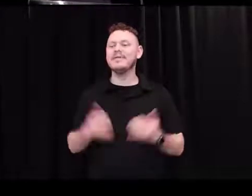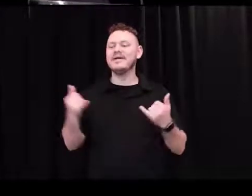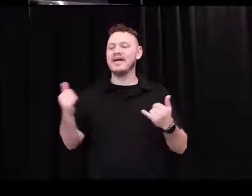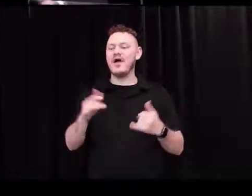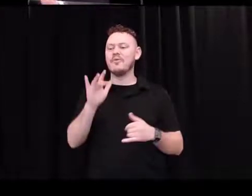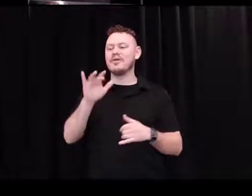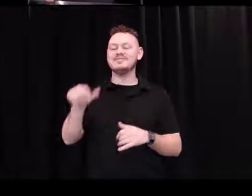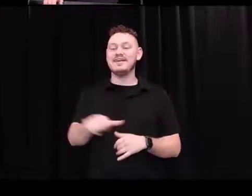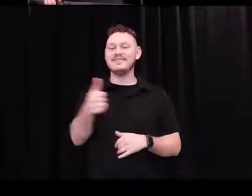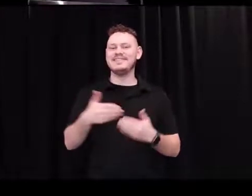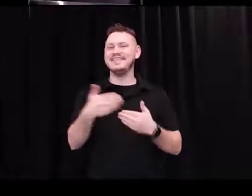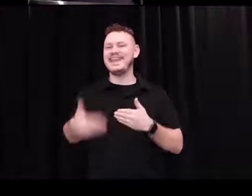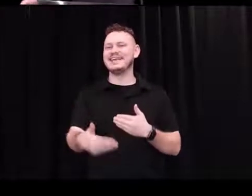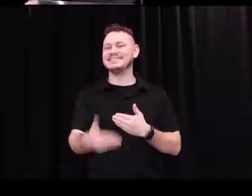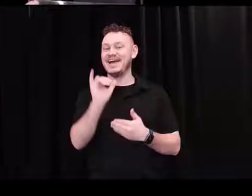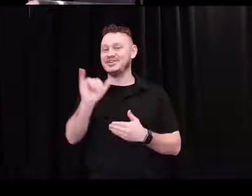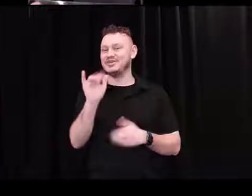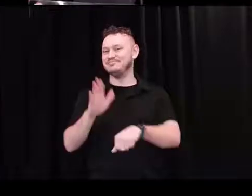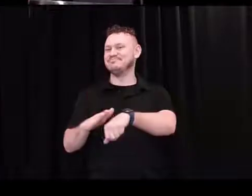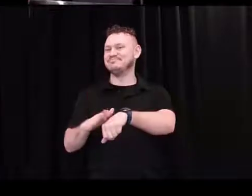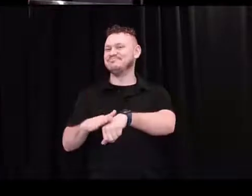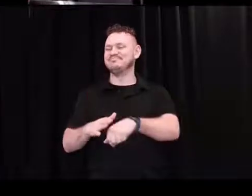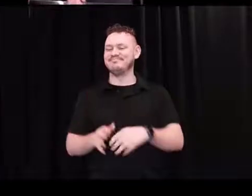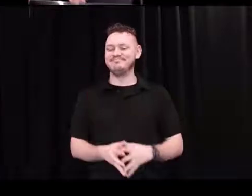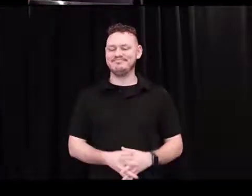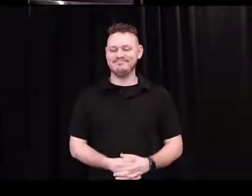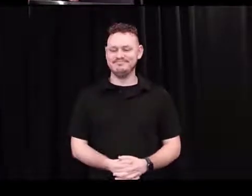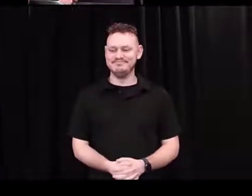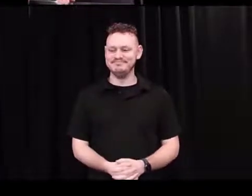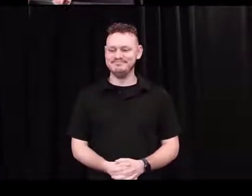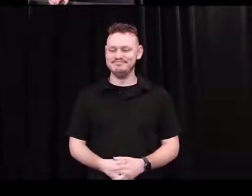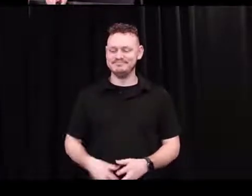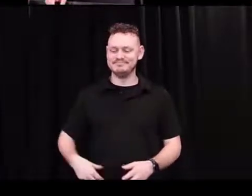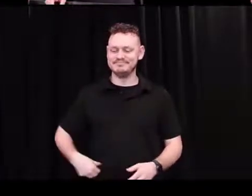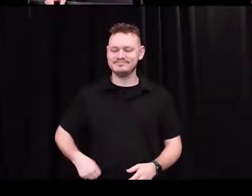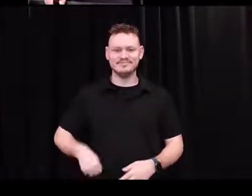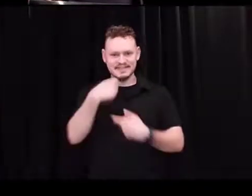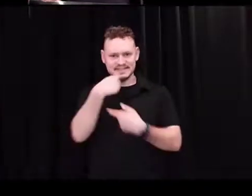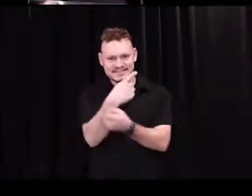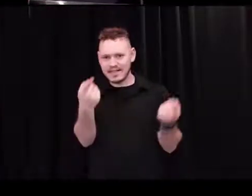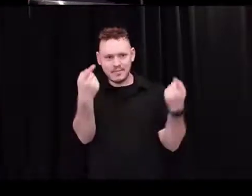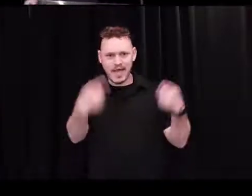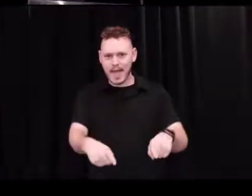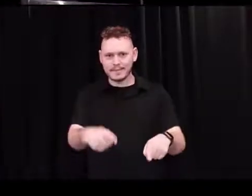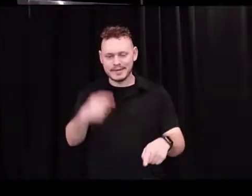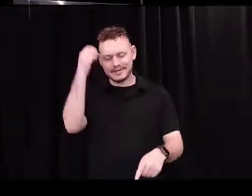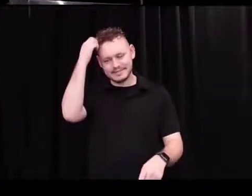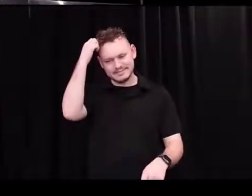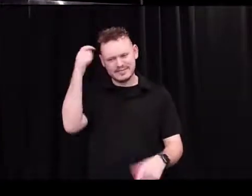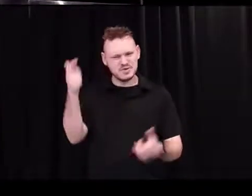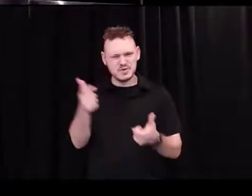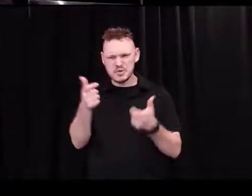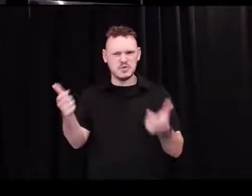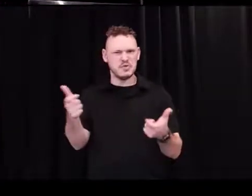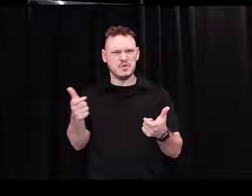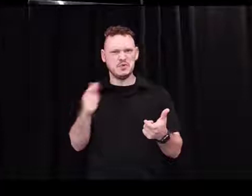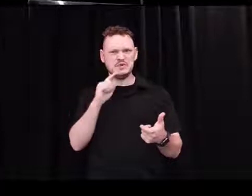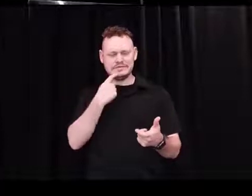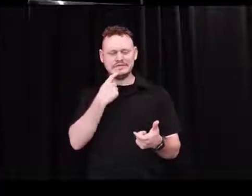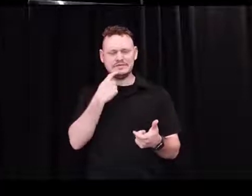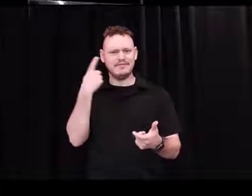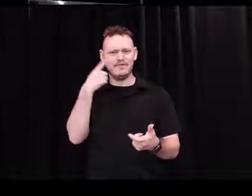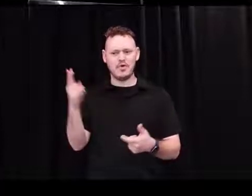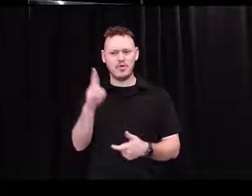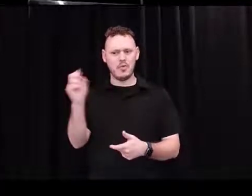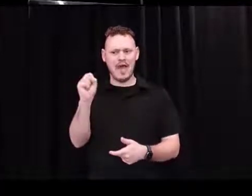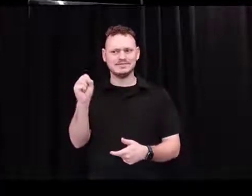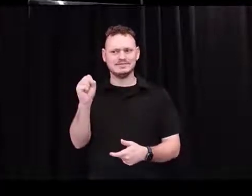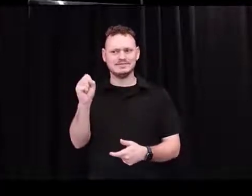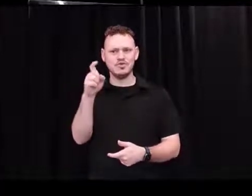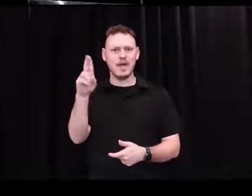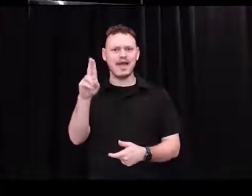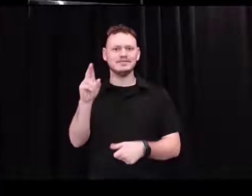else in the next slide too. Okay so tell them what happened. This is another huge deal for UX is to